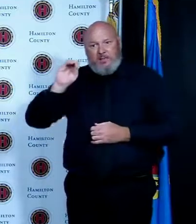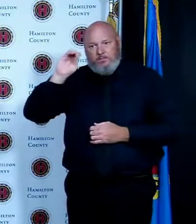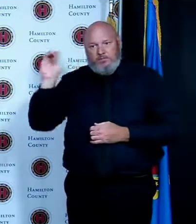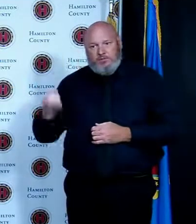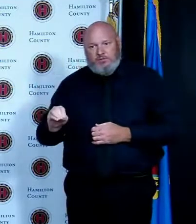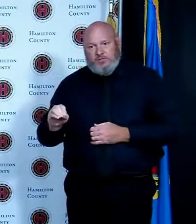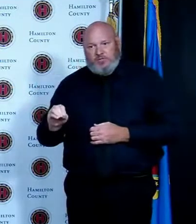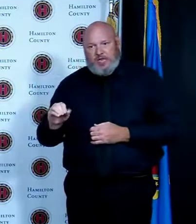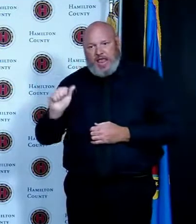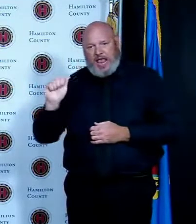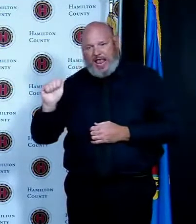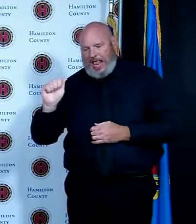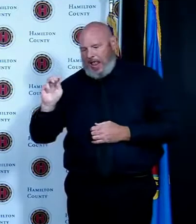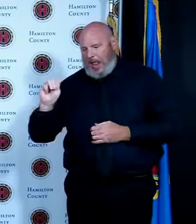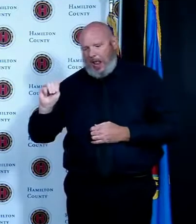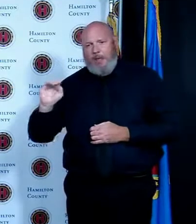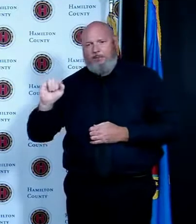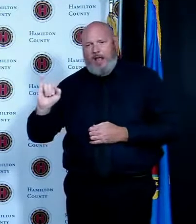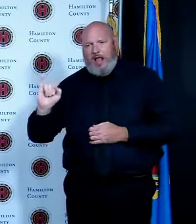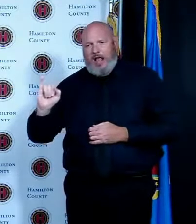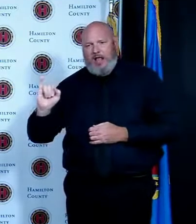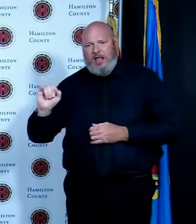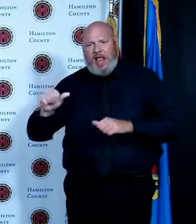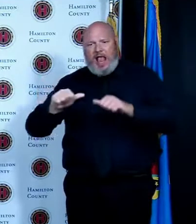and so let me give you an idea of what that means so